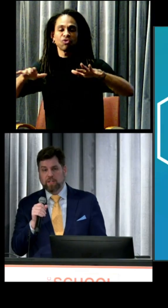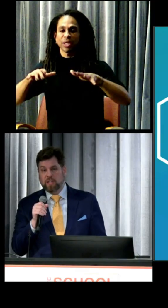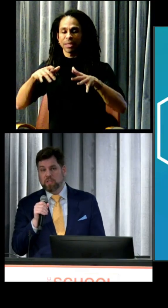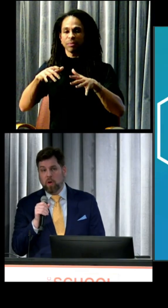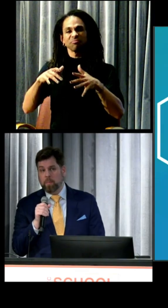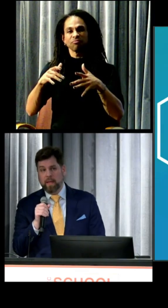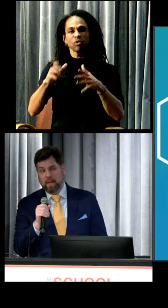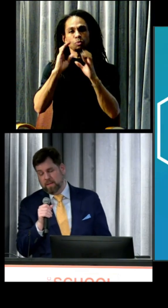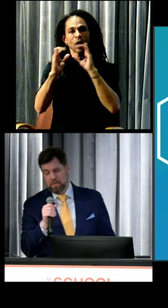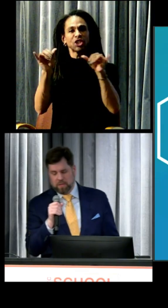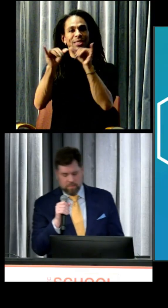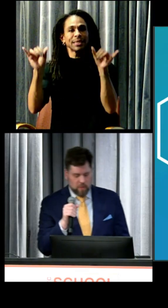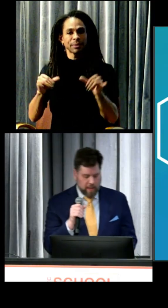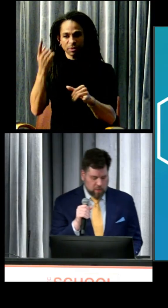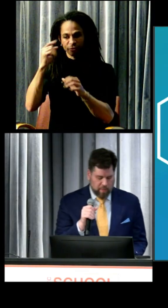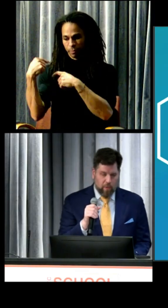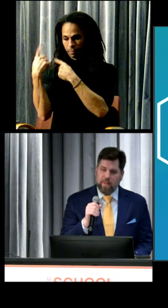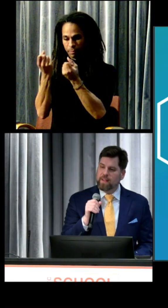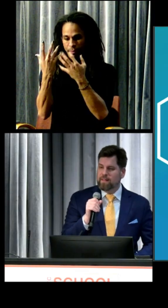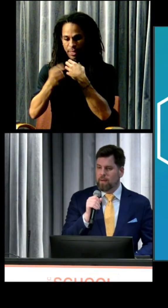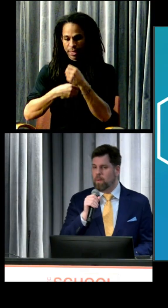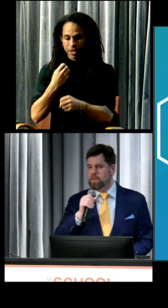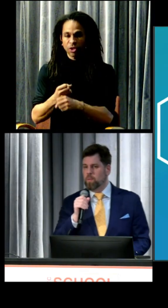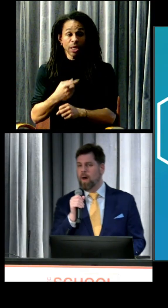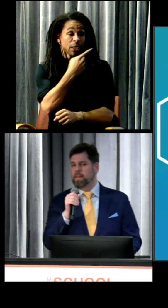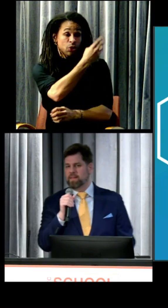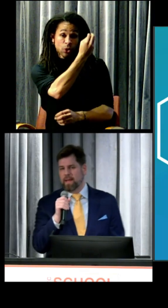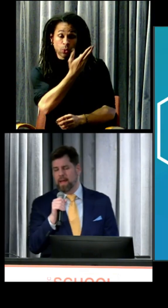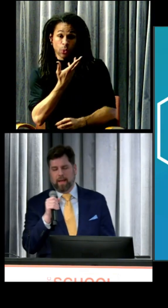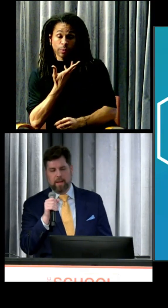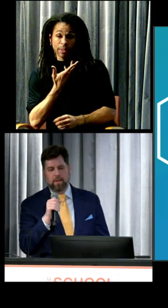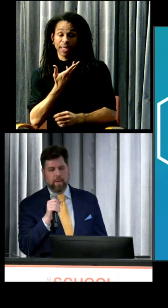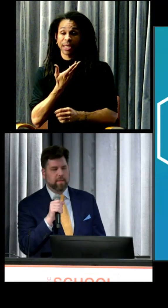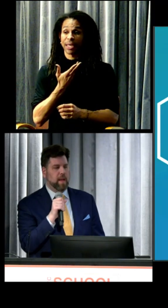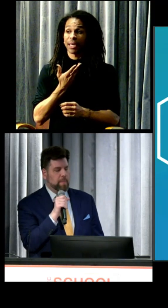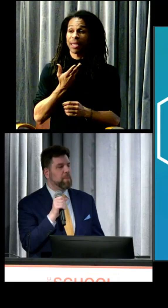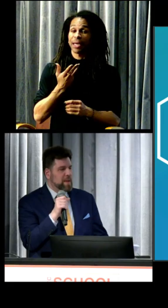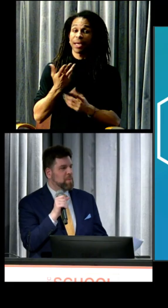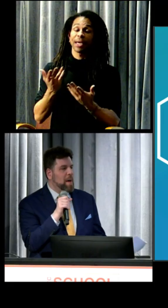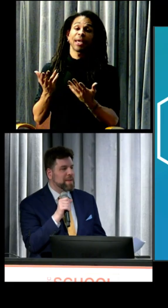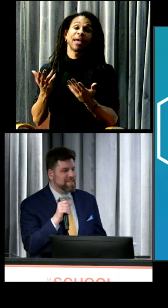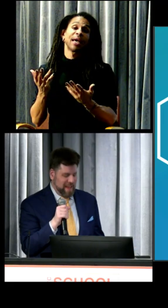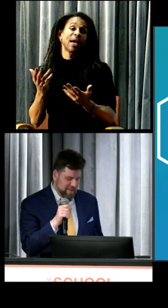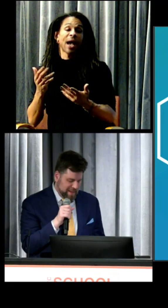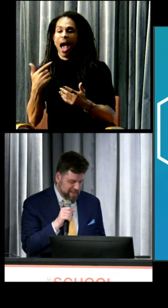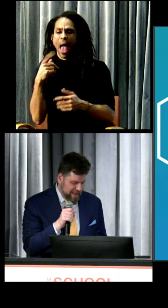get that useful information out of the open data that are out there.